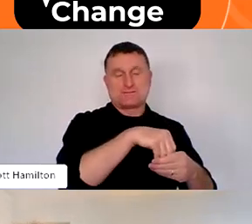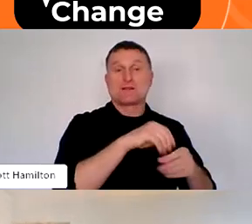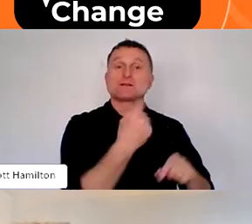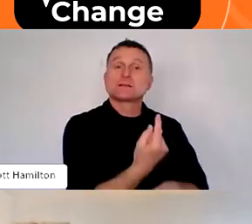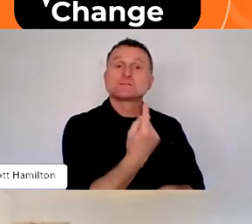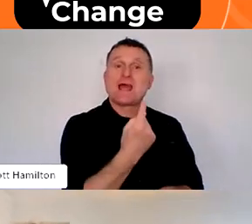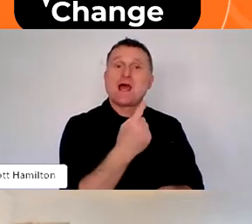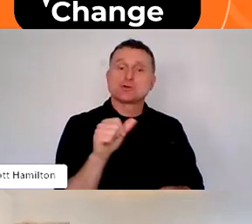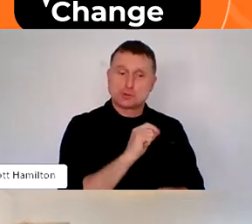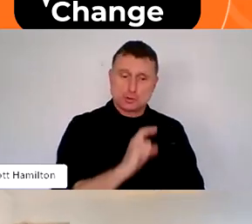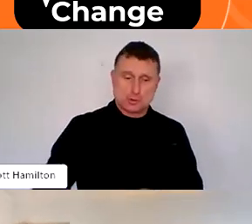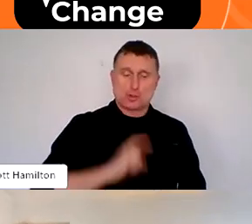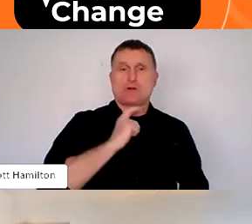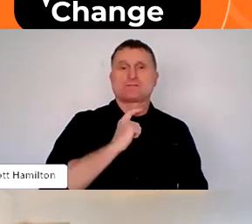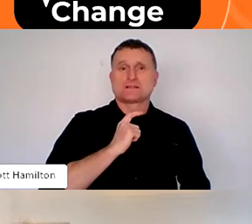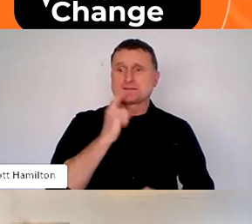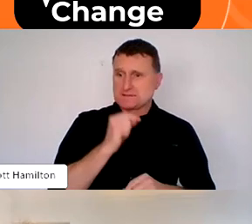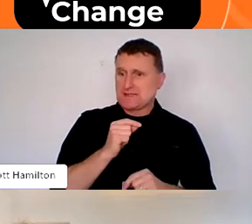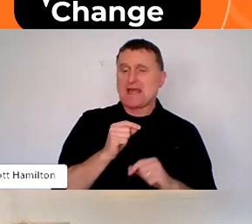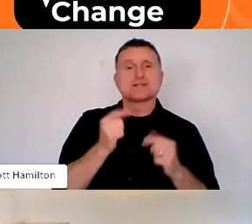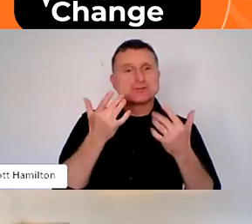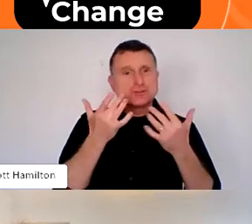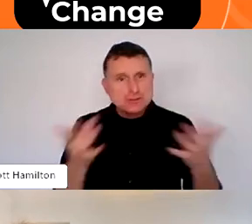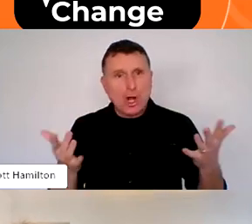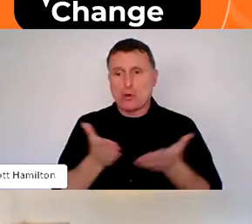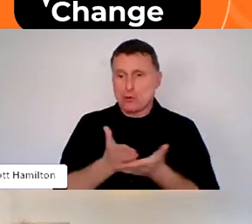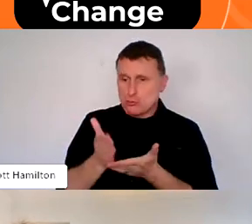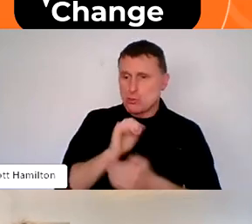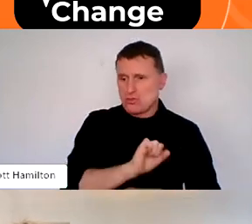that through their own practice. And I use that word "confidence"